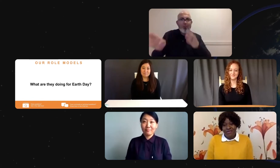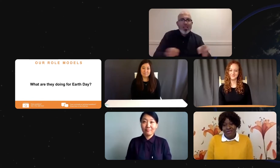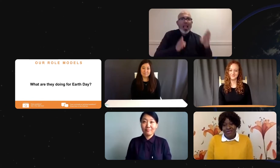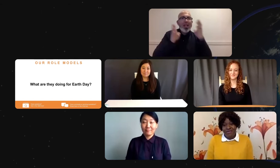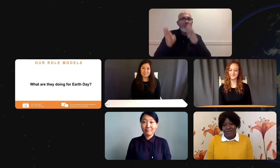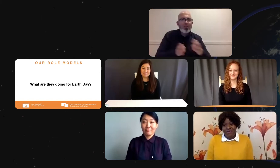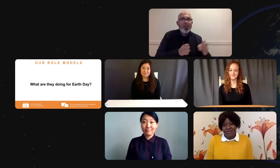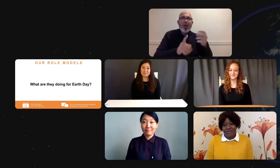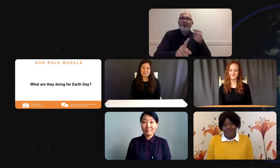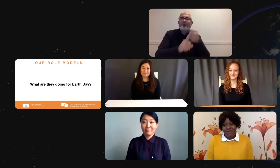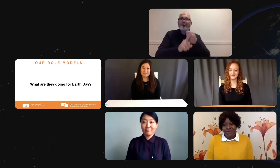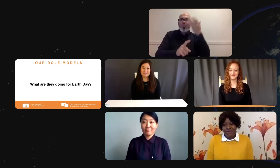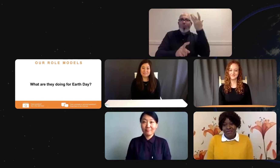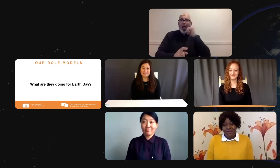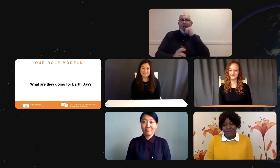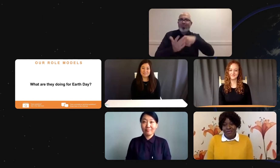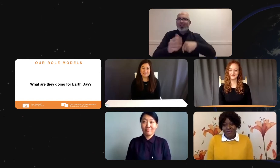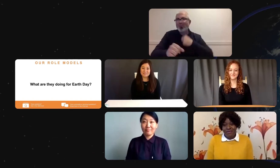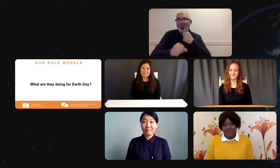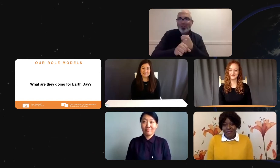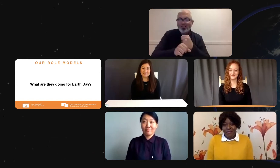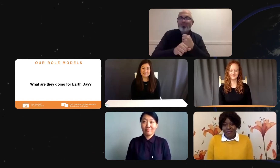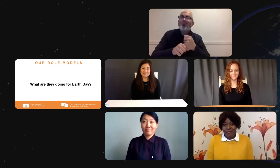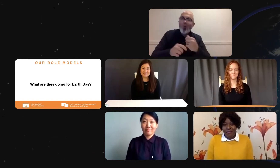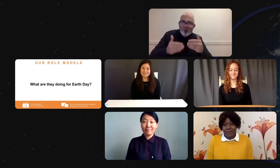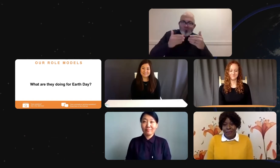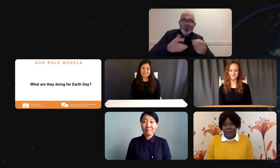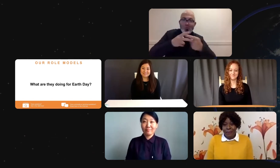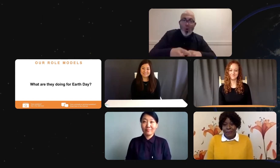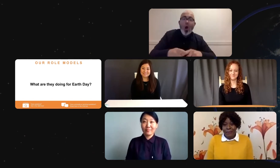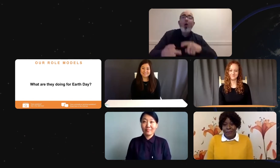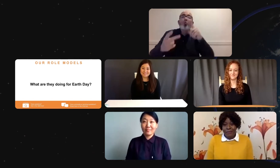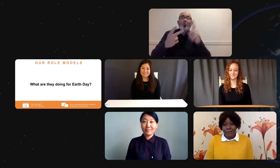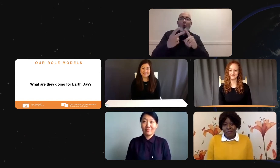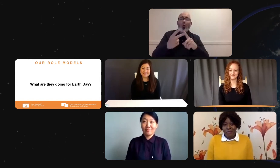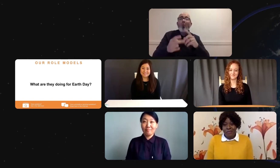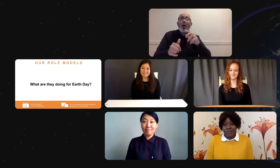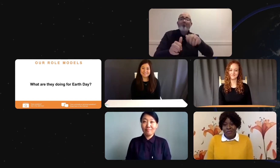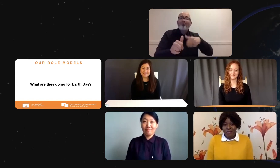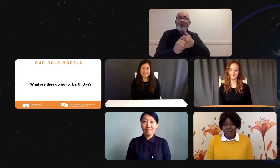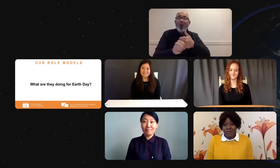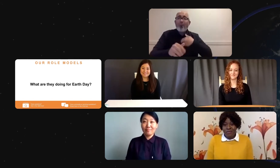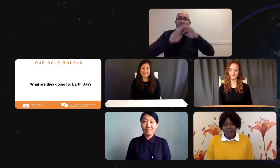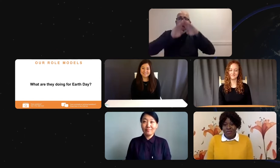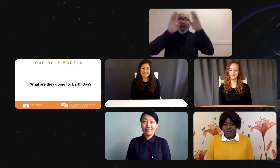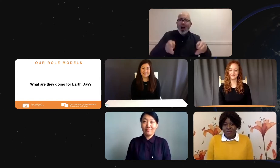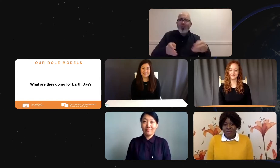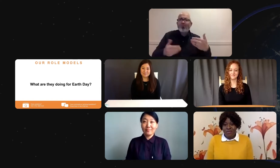It's been a long time in the making. I'm excited to do that this year.